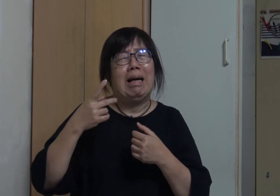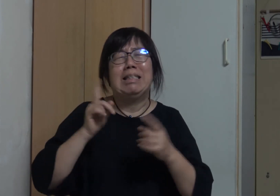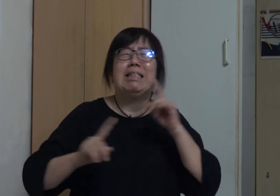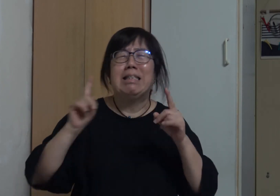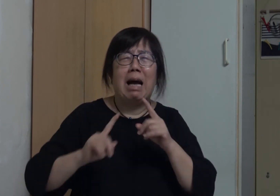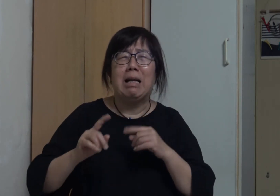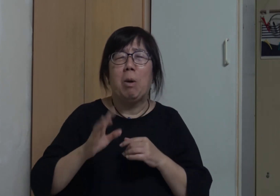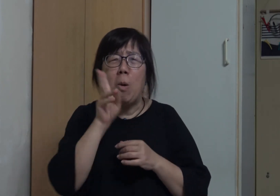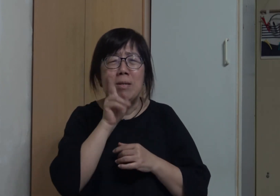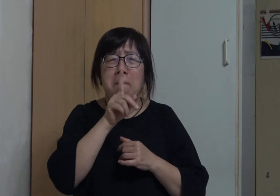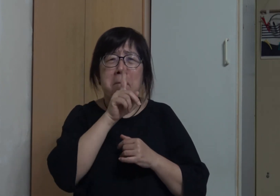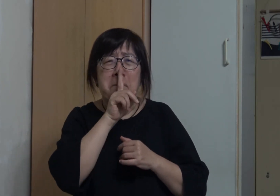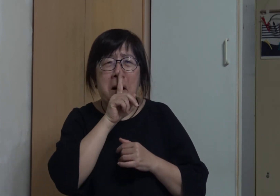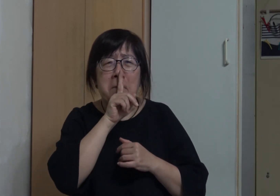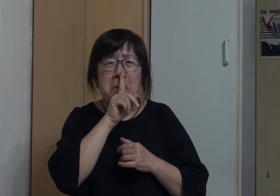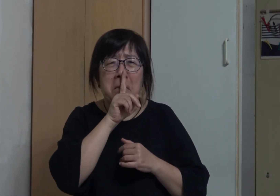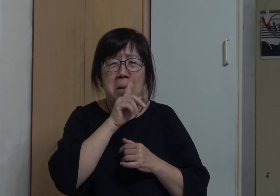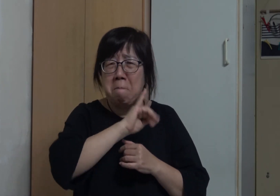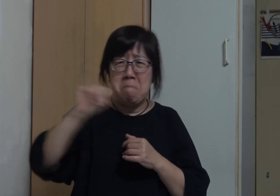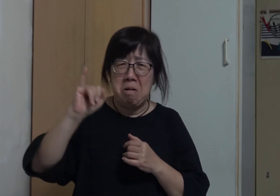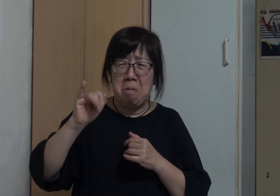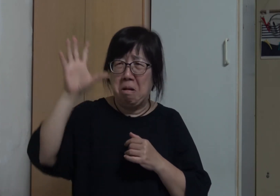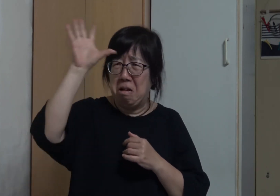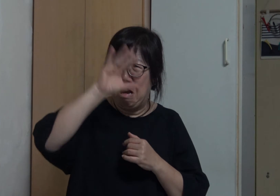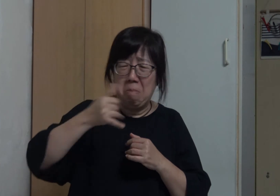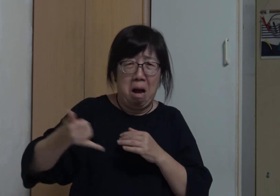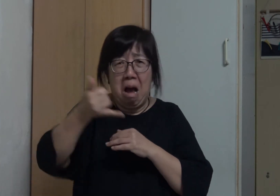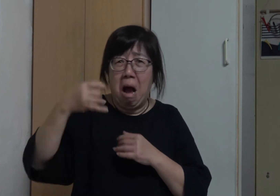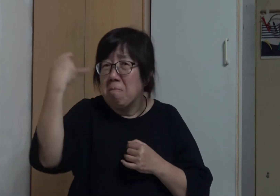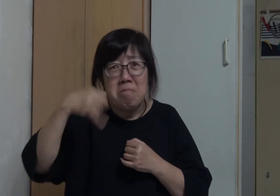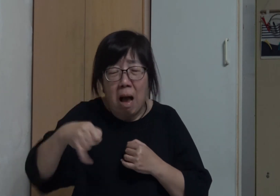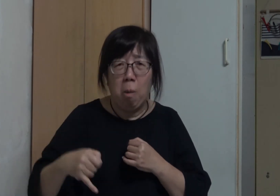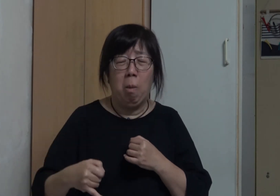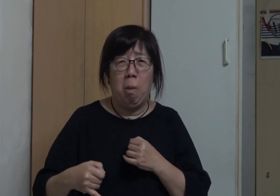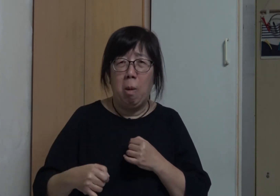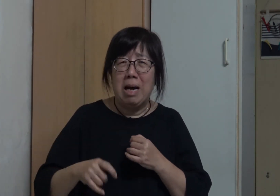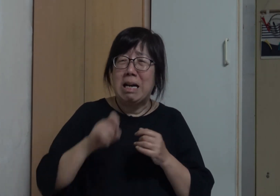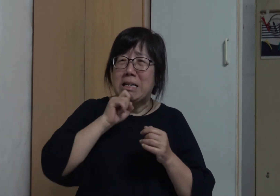It was quite a spontaneous experience My mum did not let me go out at night